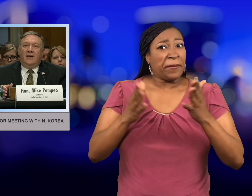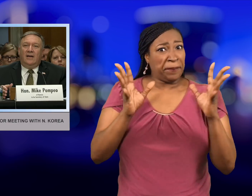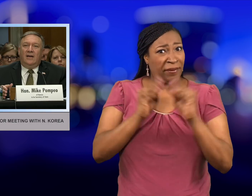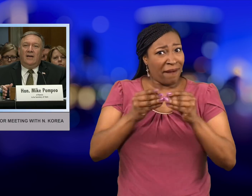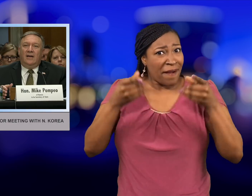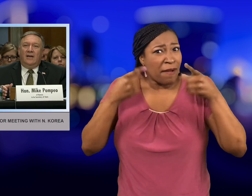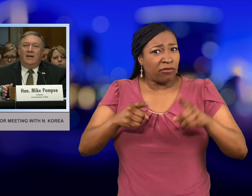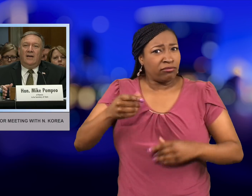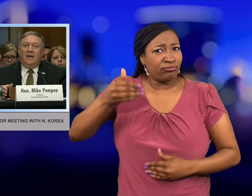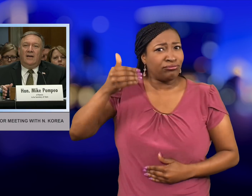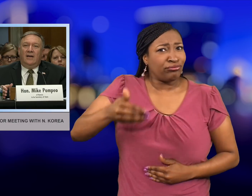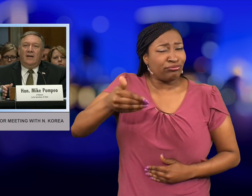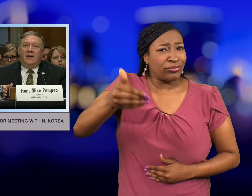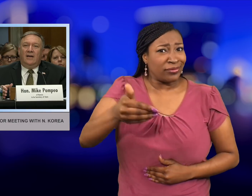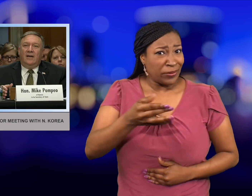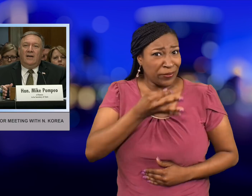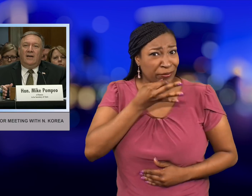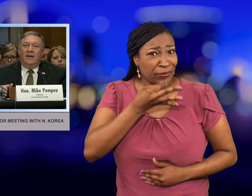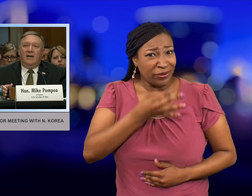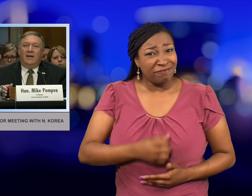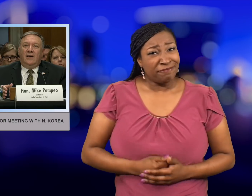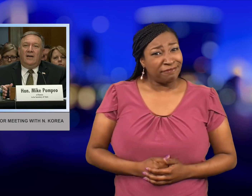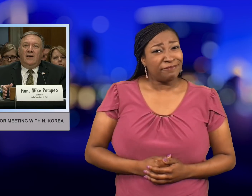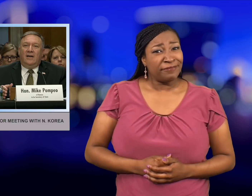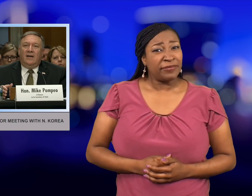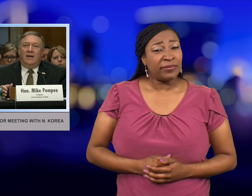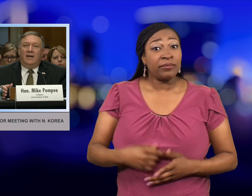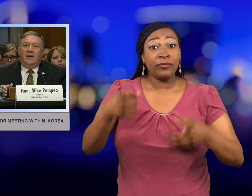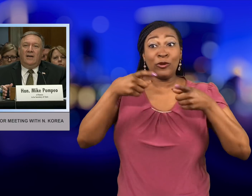and more talks might take place soon.